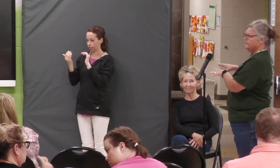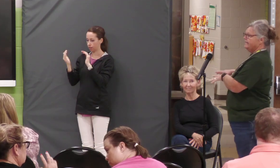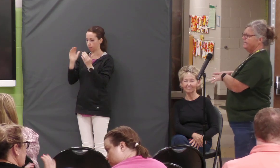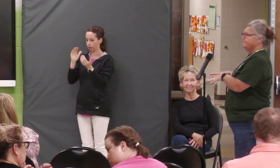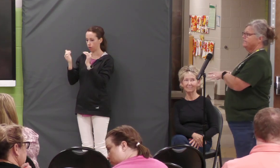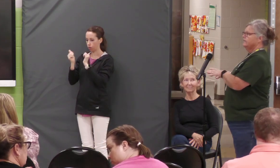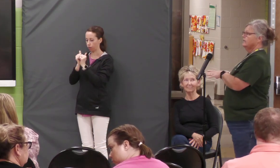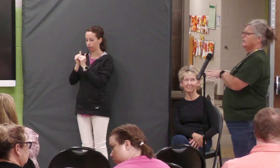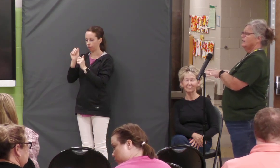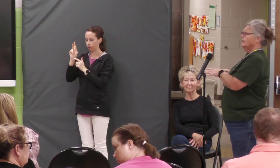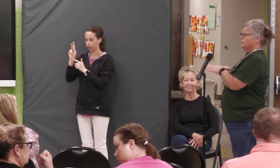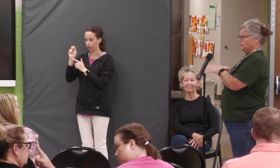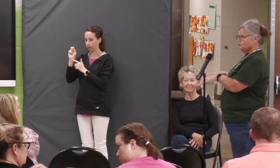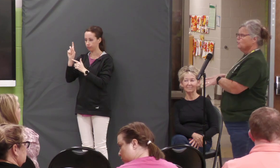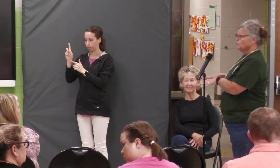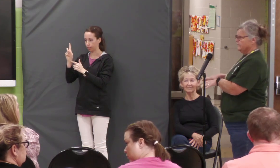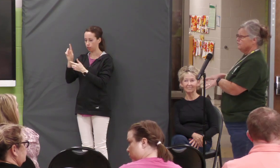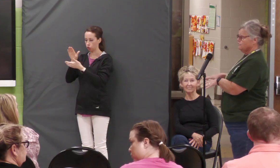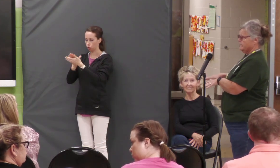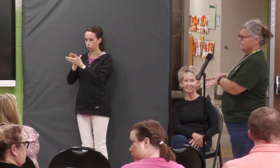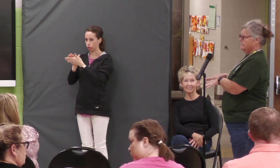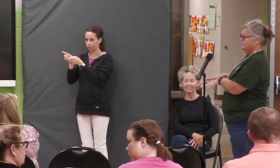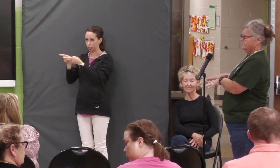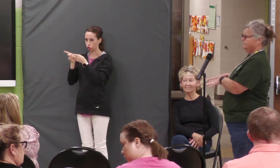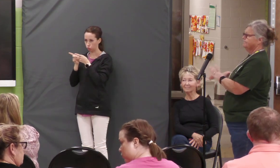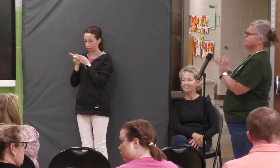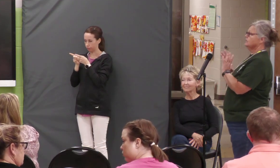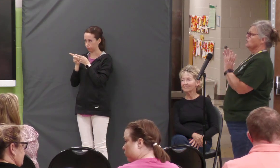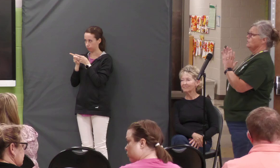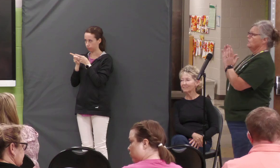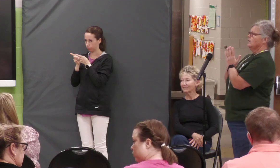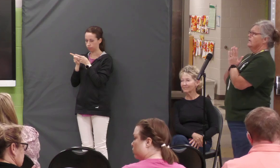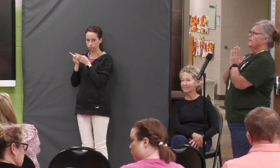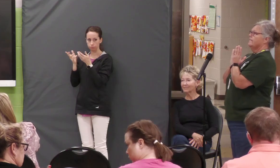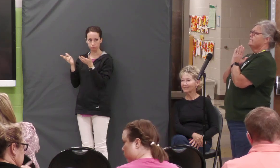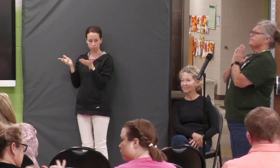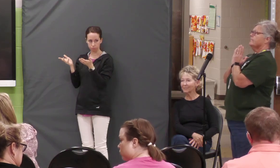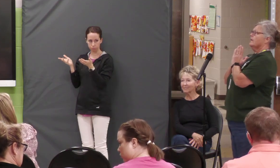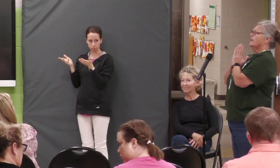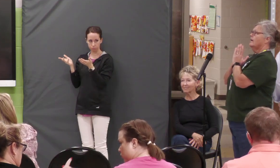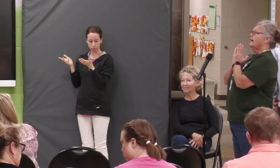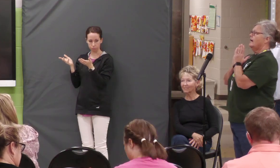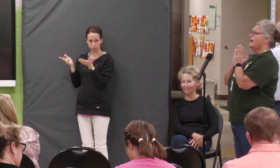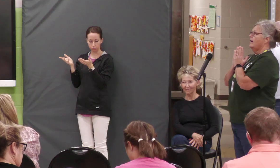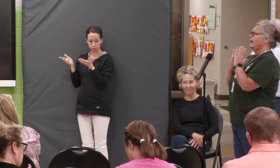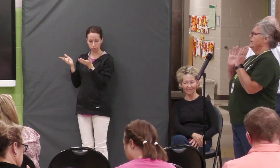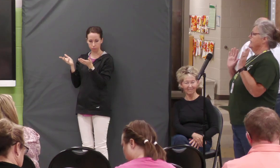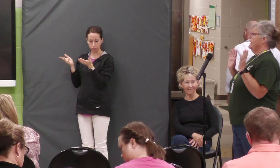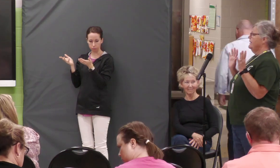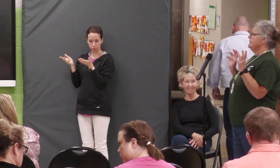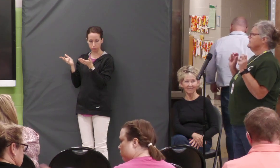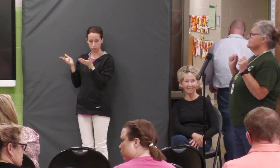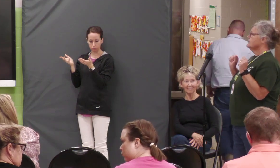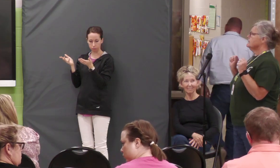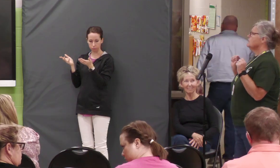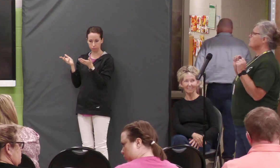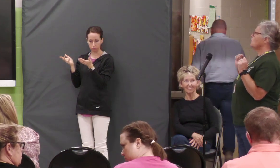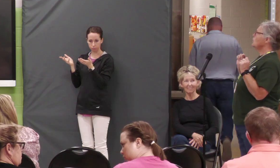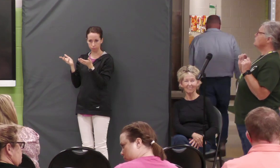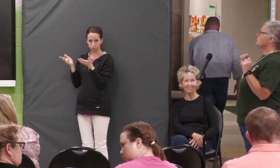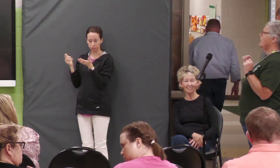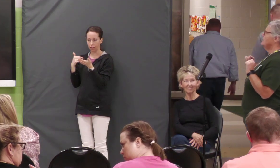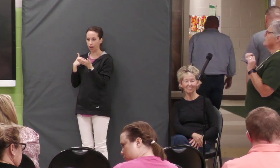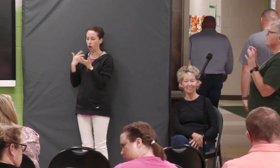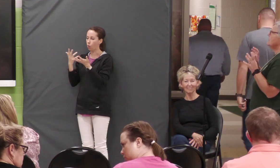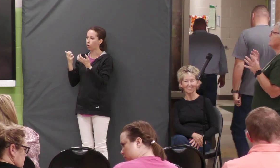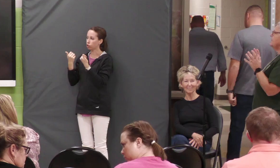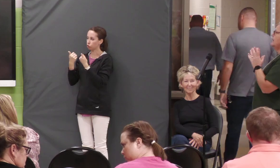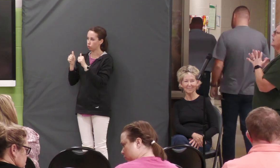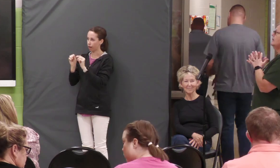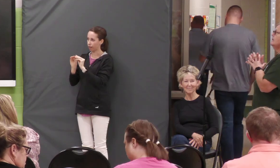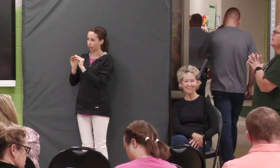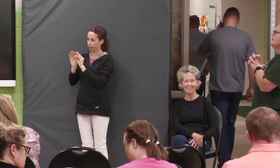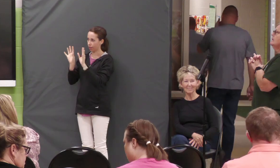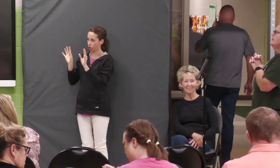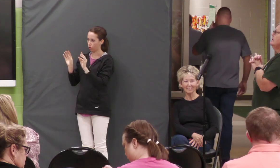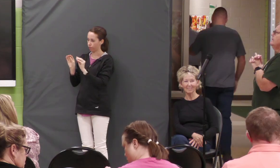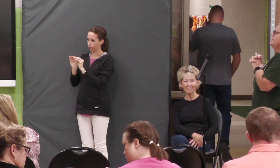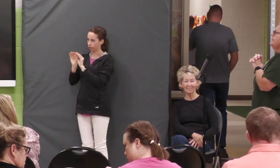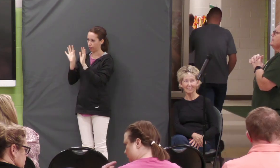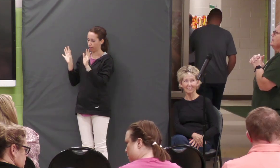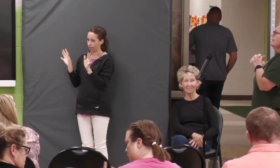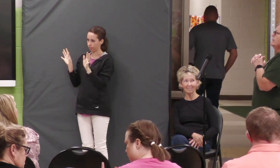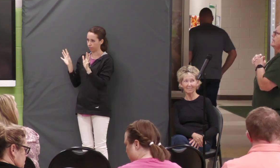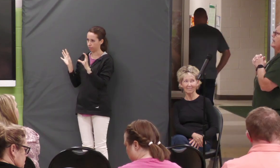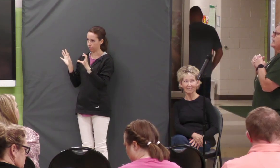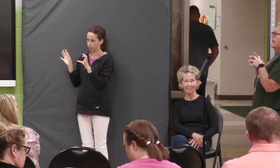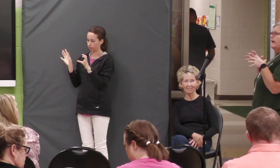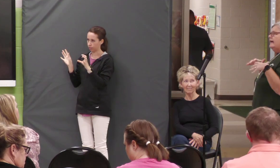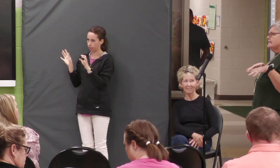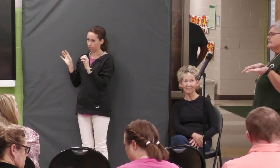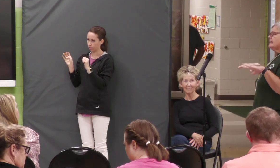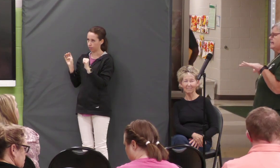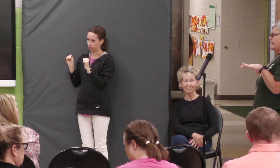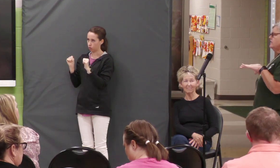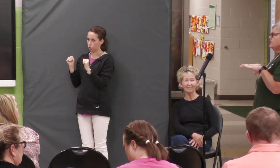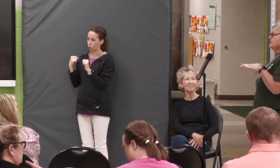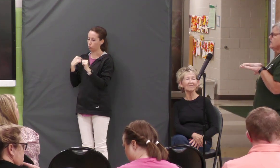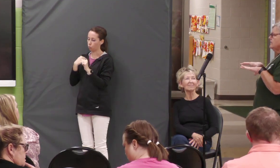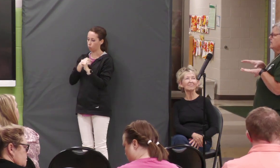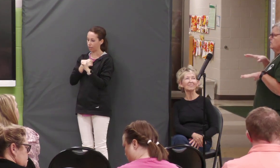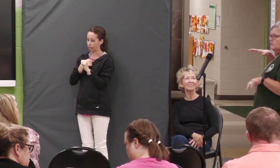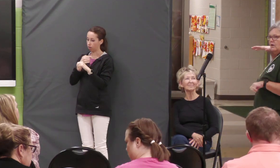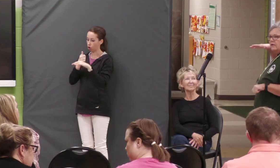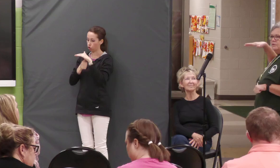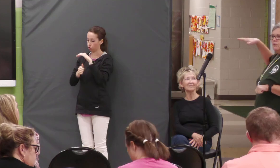for the deaf the school district so I just want to try to clarify that as a state agency